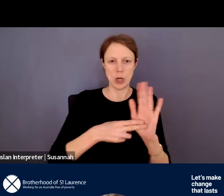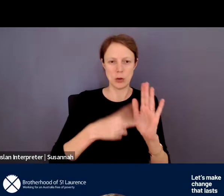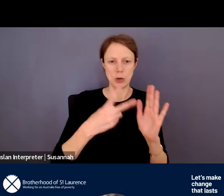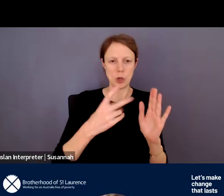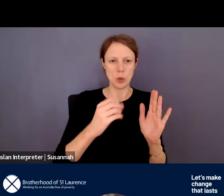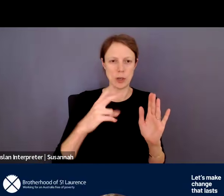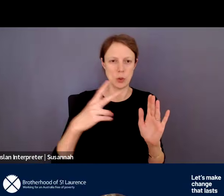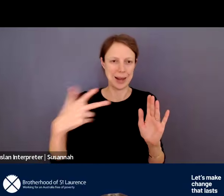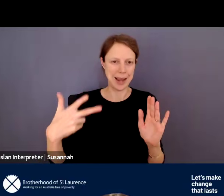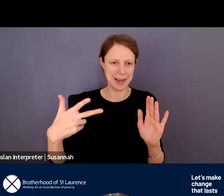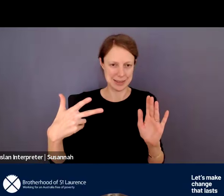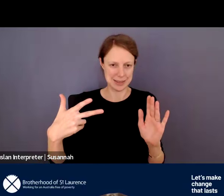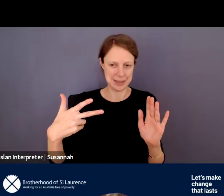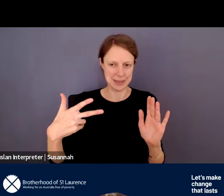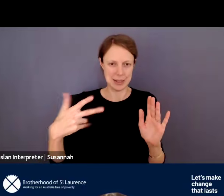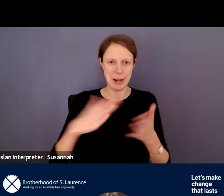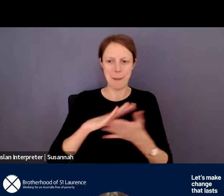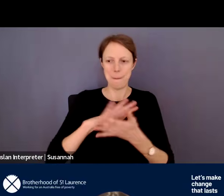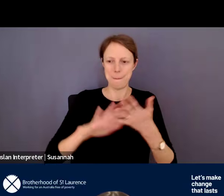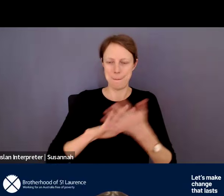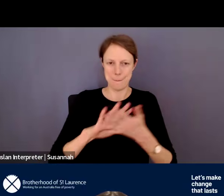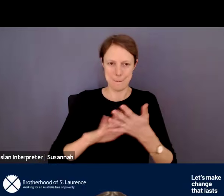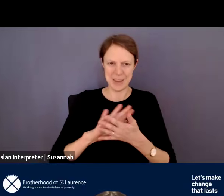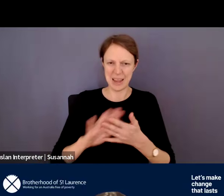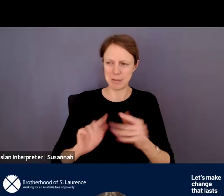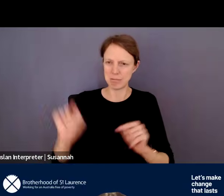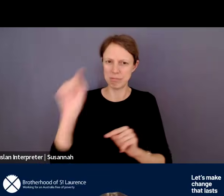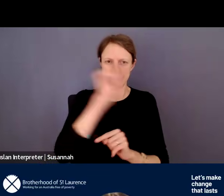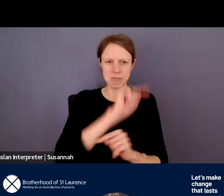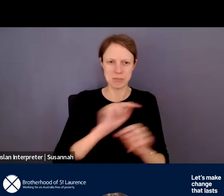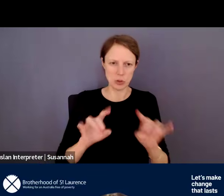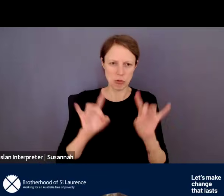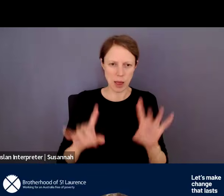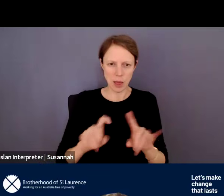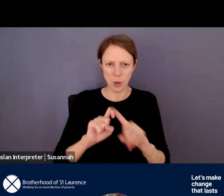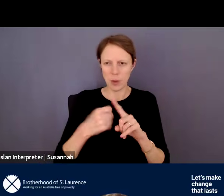look like Thriving Kids in different states and territories along that period of time. Now, one